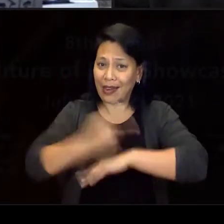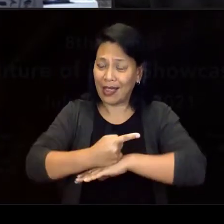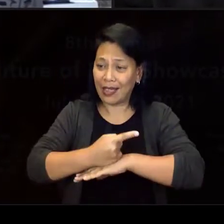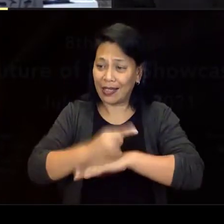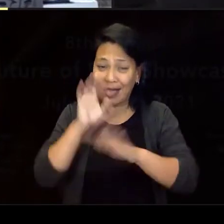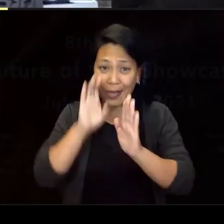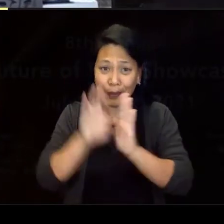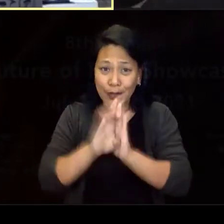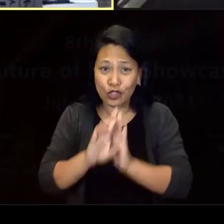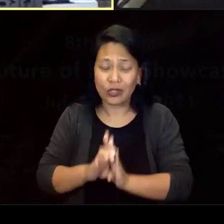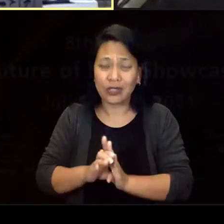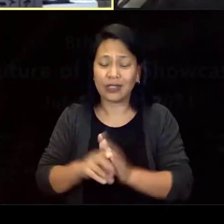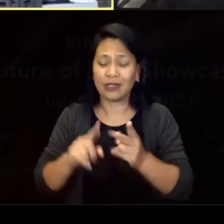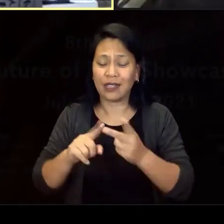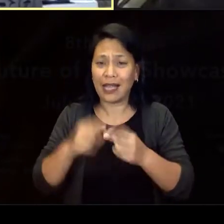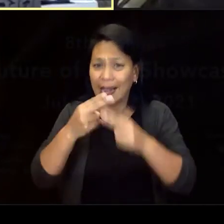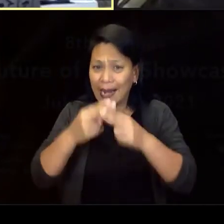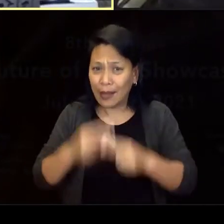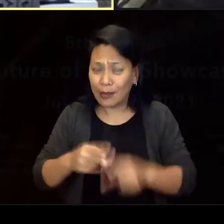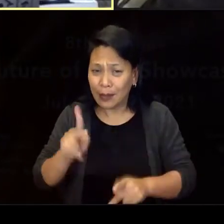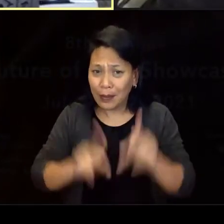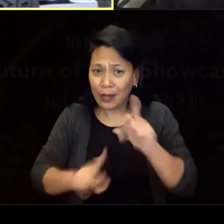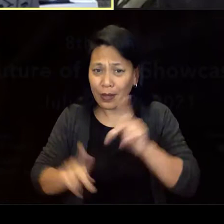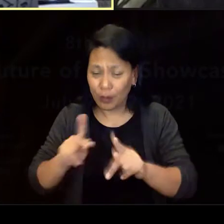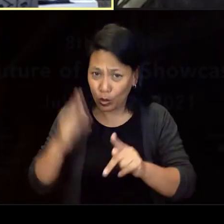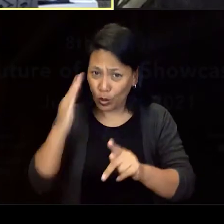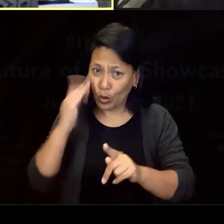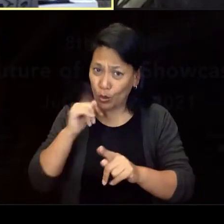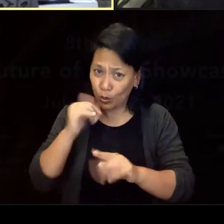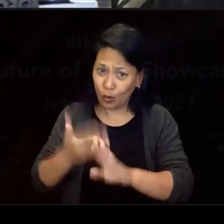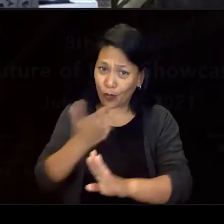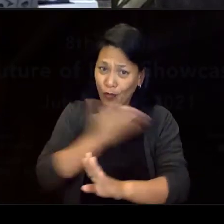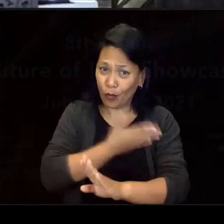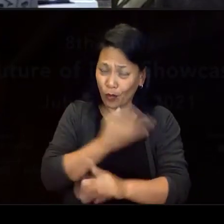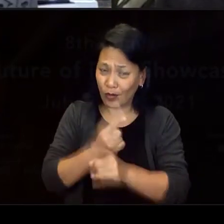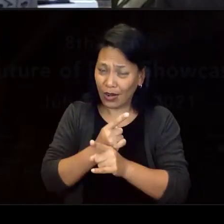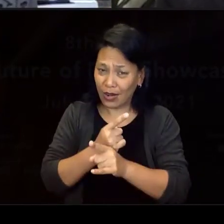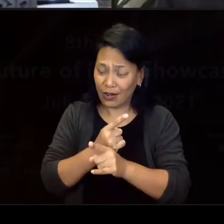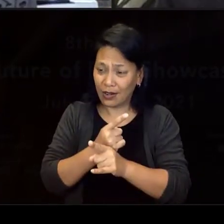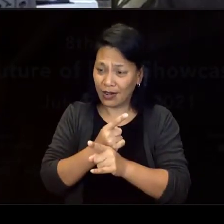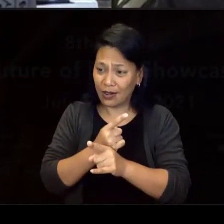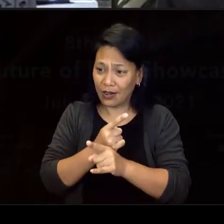Because I would assume you would know who was coming in, who your crew call, who your cast is.